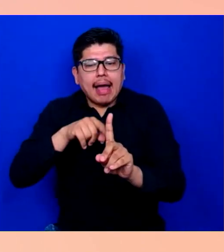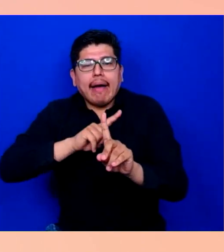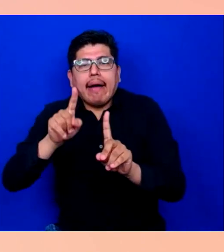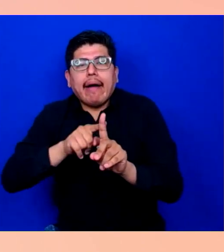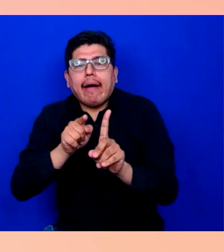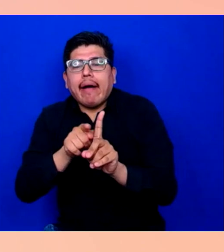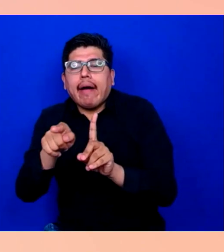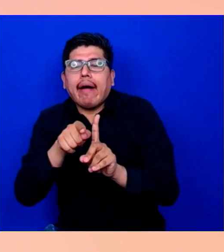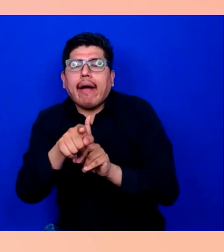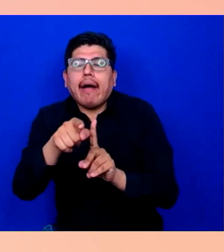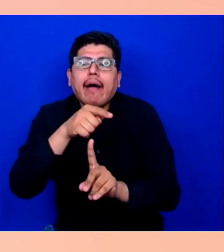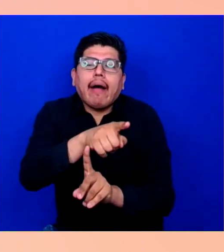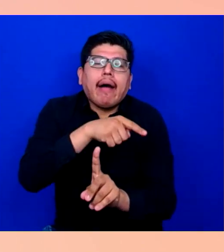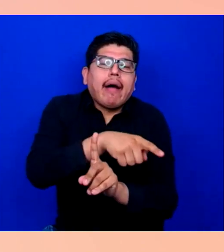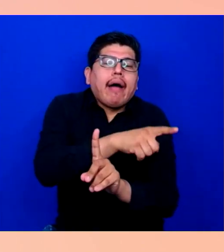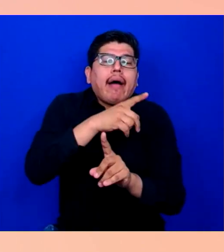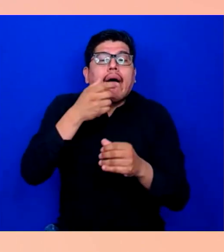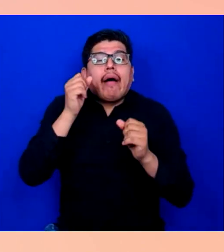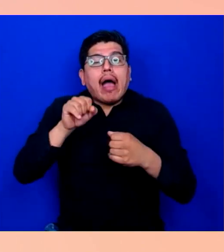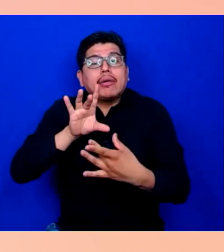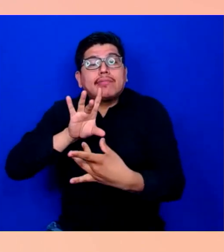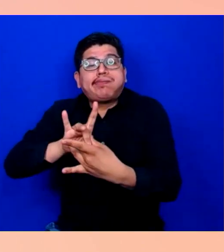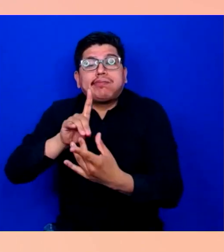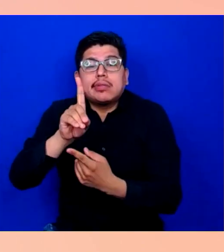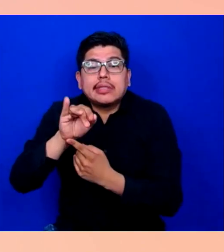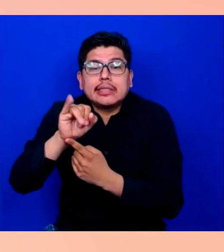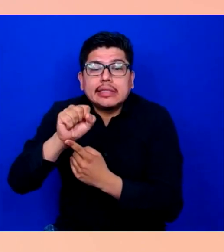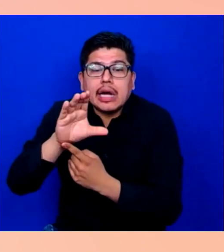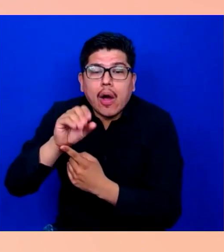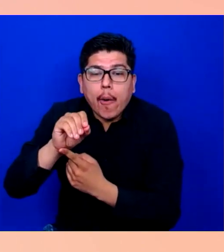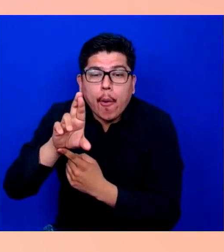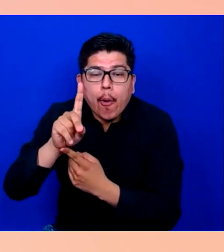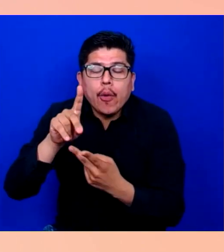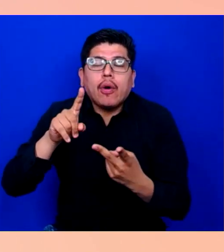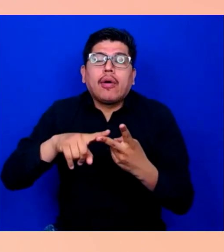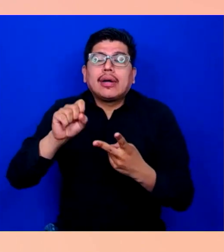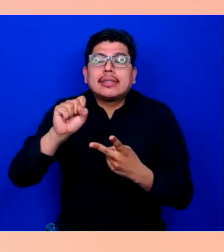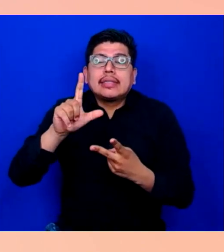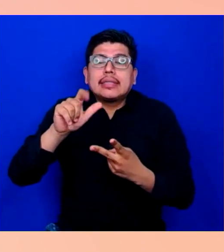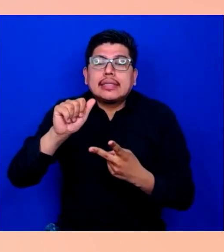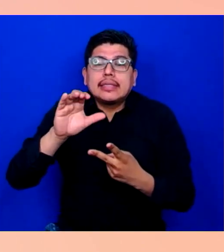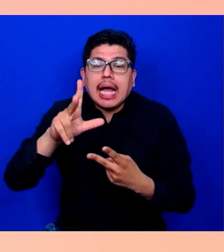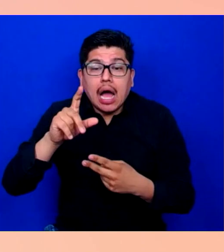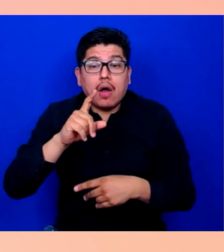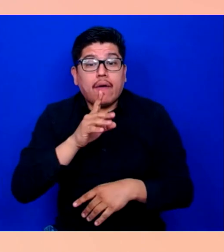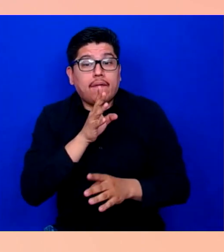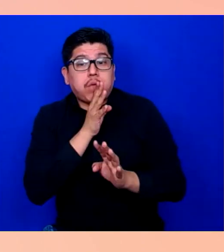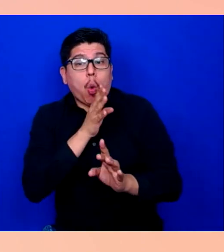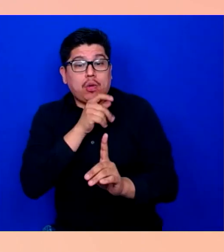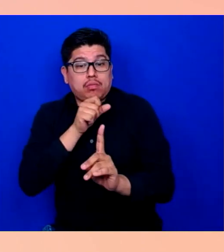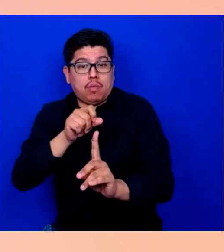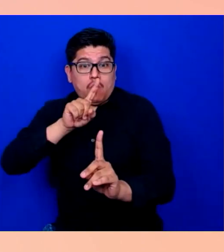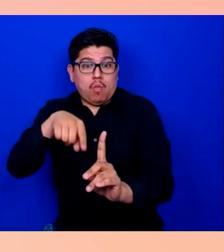Voice isn't the only way to trigger an action, no company builds a keyboard that works ergonomically for my hands.